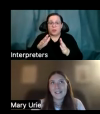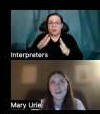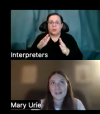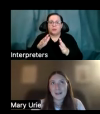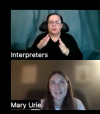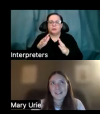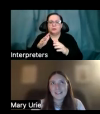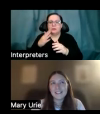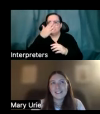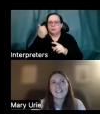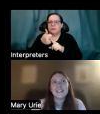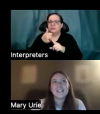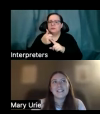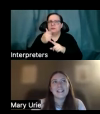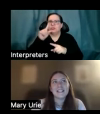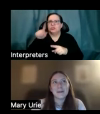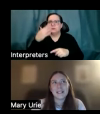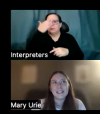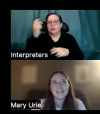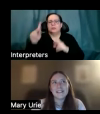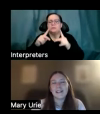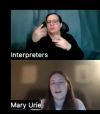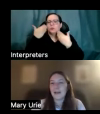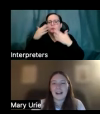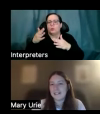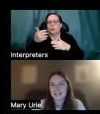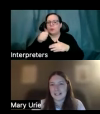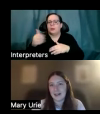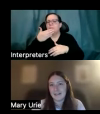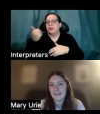don't know any better, doesn't mean that we have to sit down